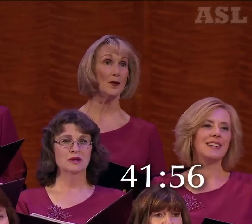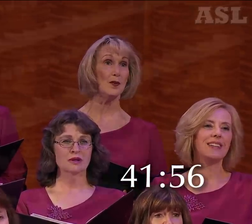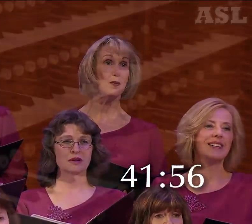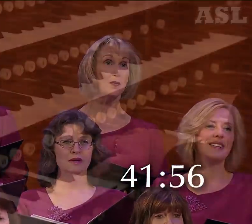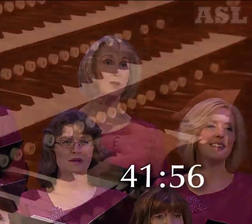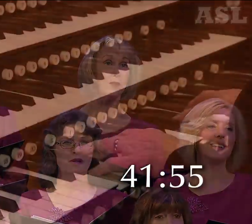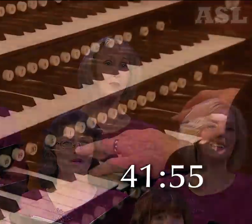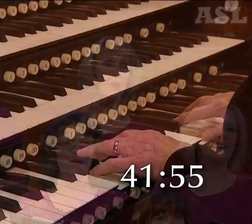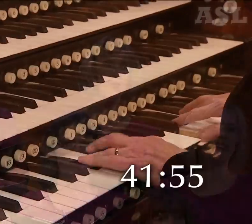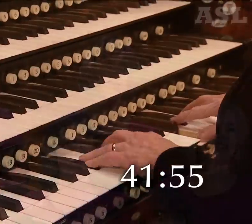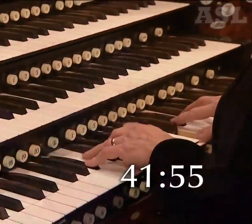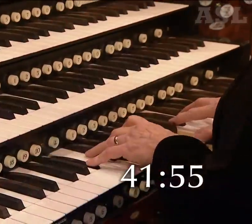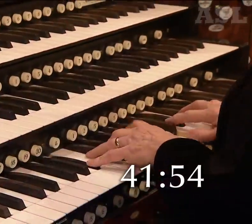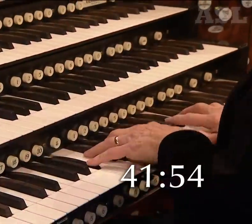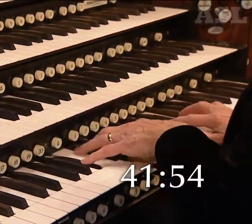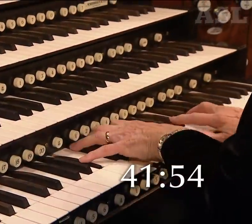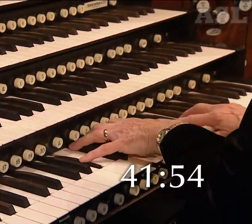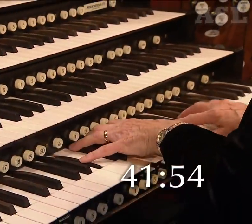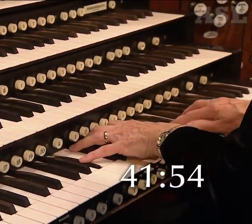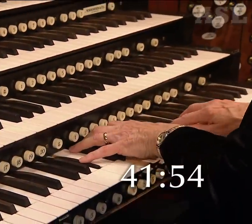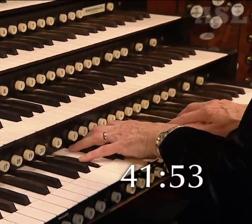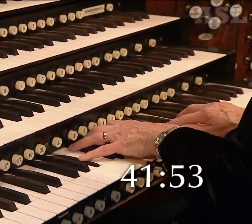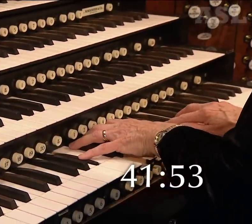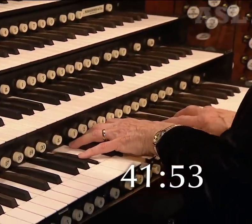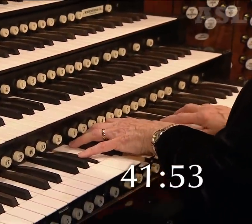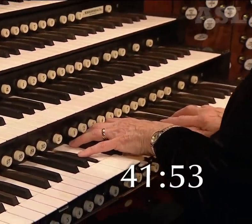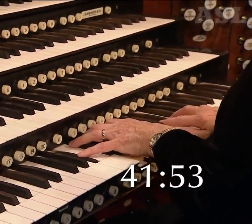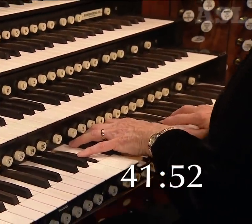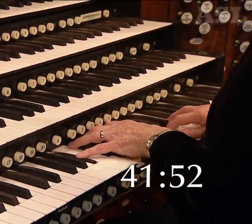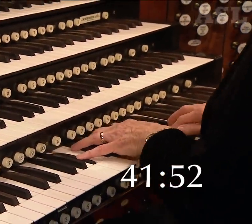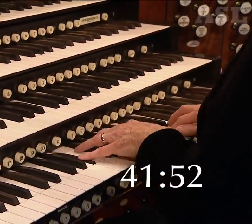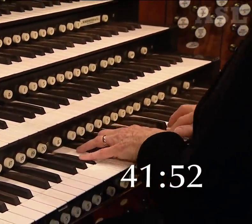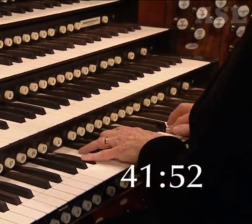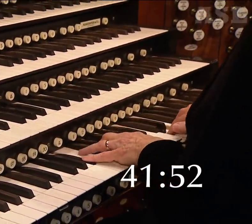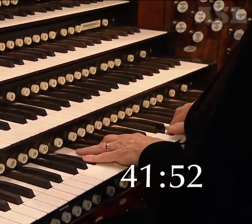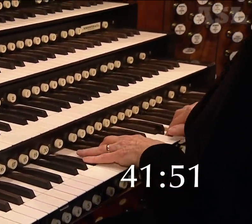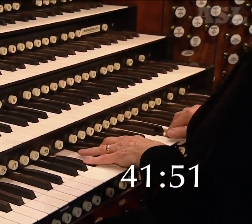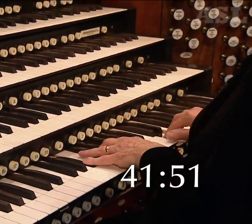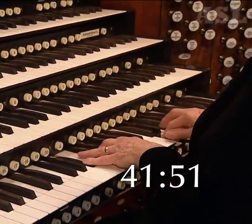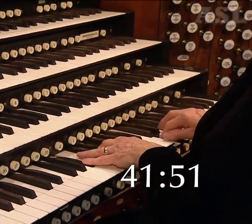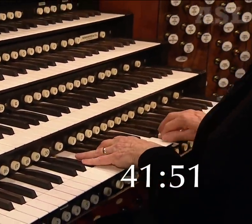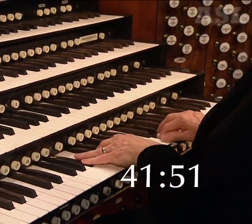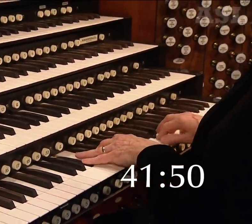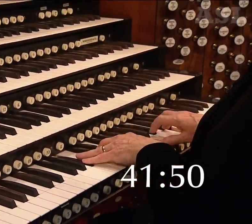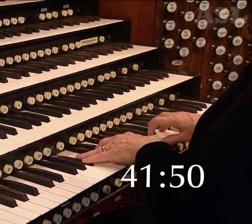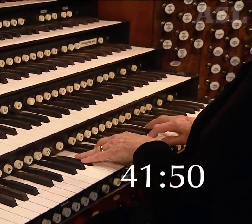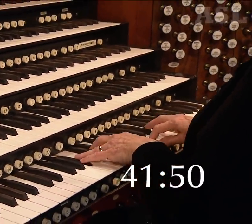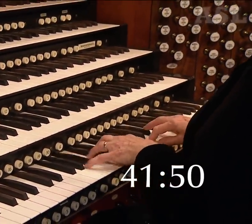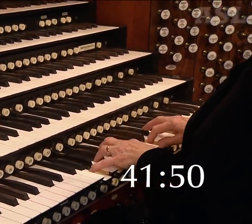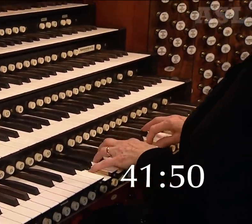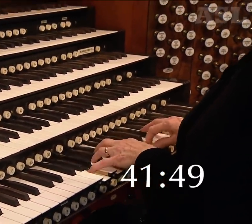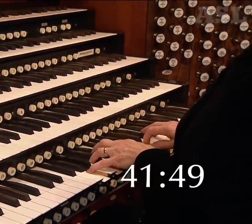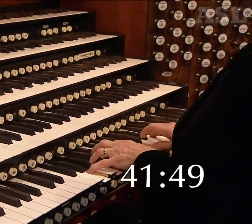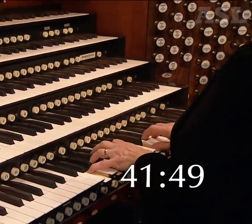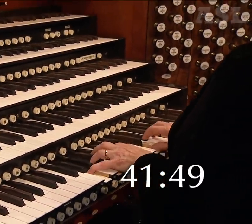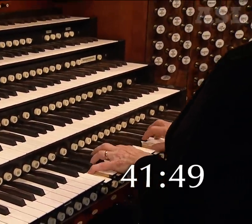THIS IS THE ENGLISH CLOSED CAPTION CHANNEL OF THE CHURCH OF JESUS CHRIST OF LATTER-DAY SAINTS.